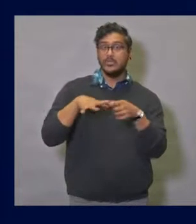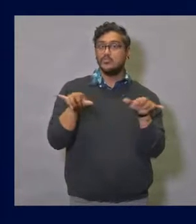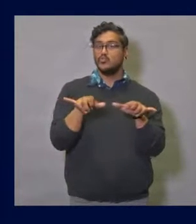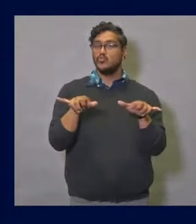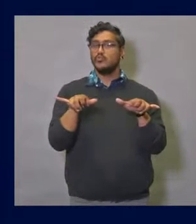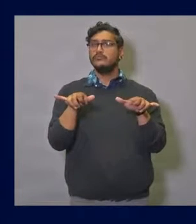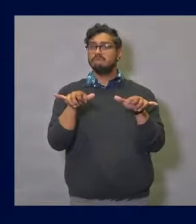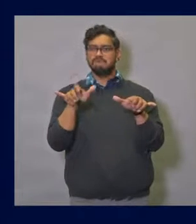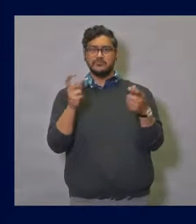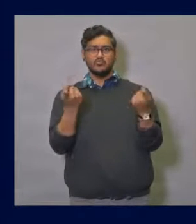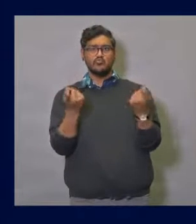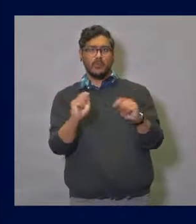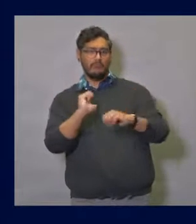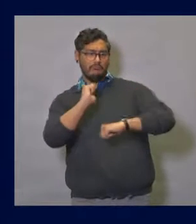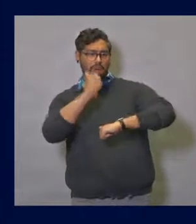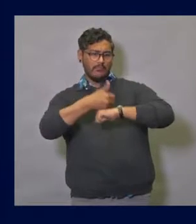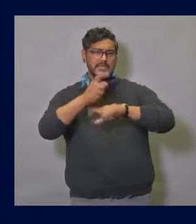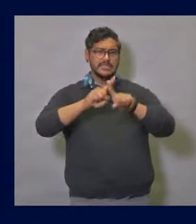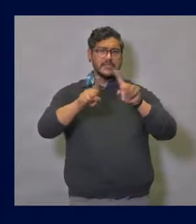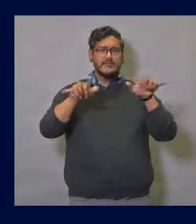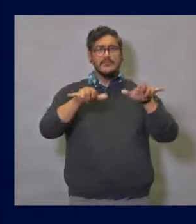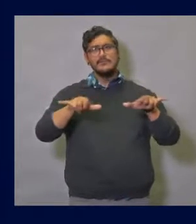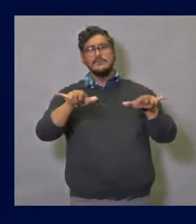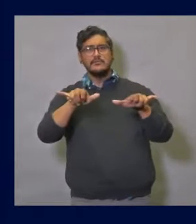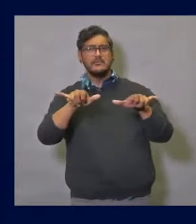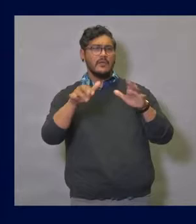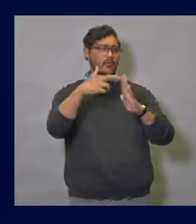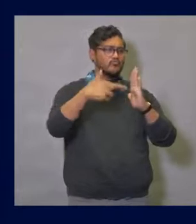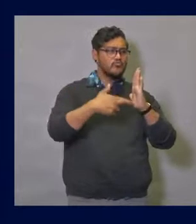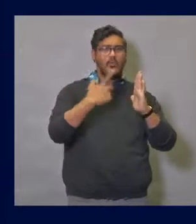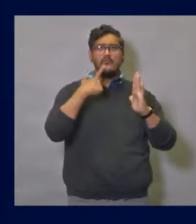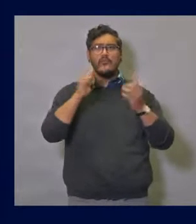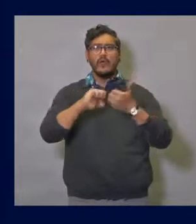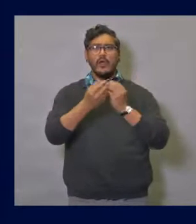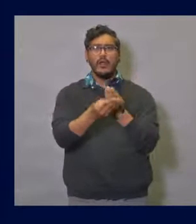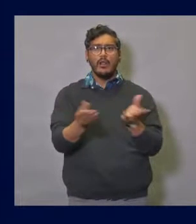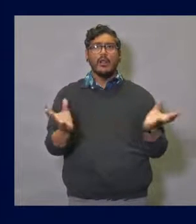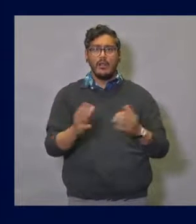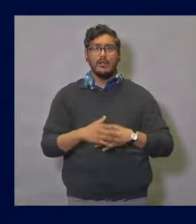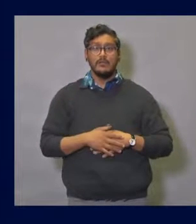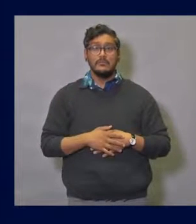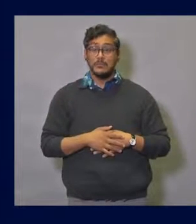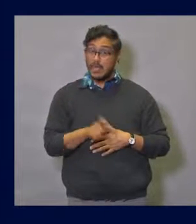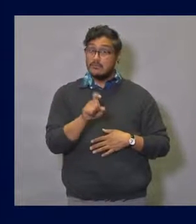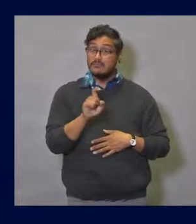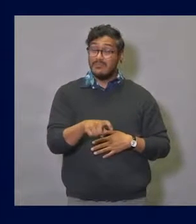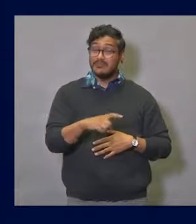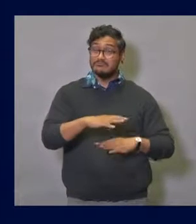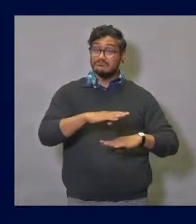EL ESTADO TAMBIÉN ESTÁ